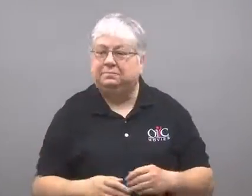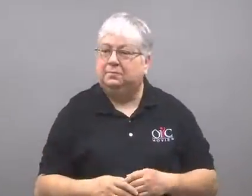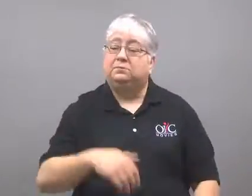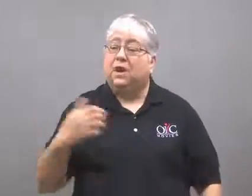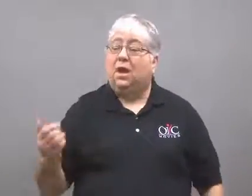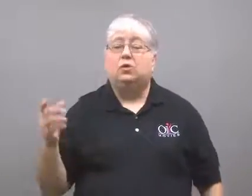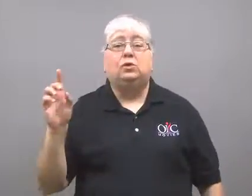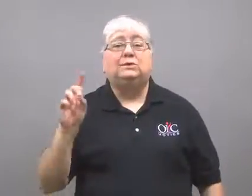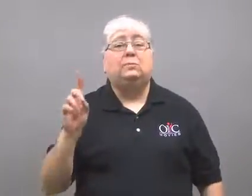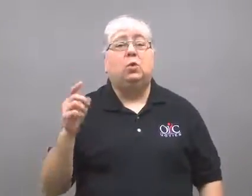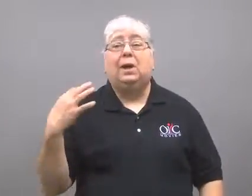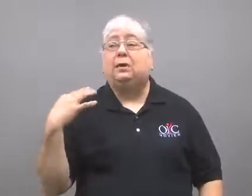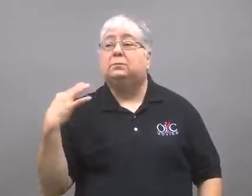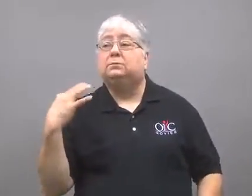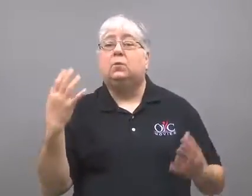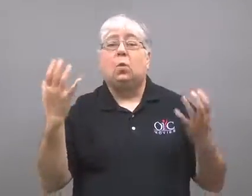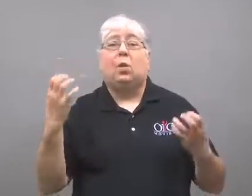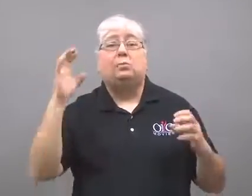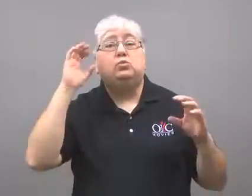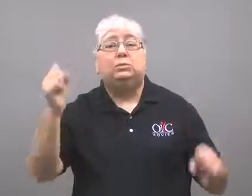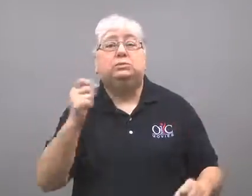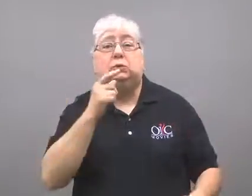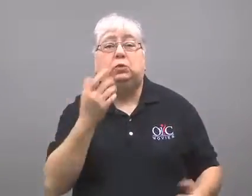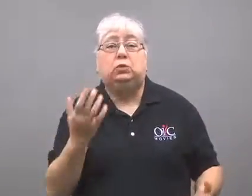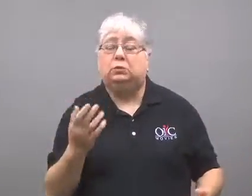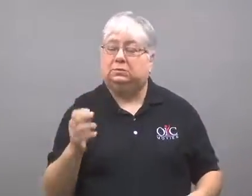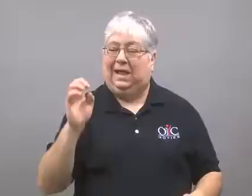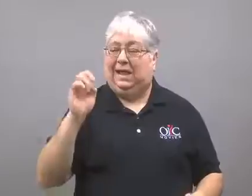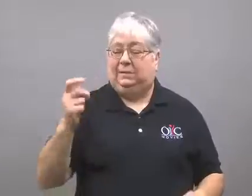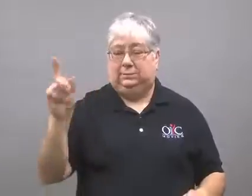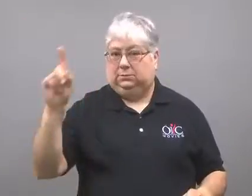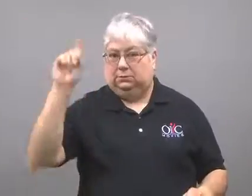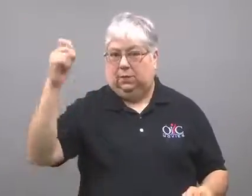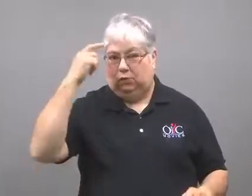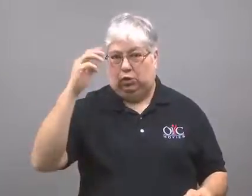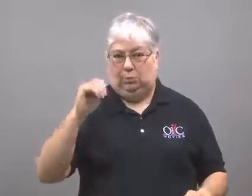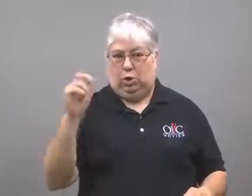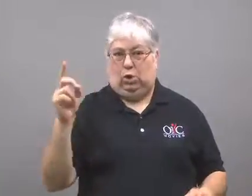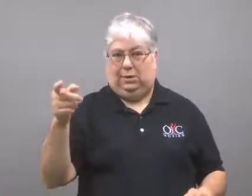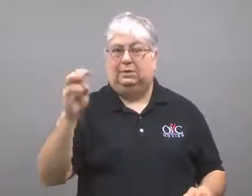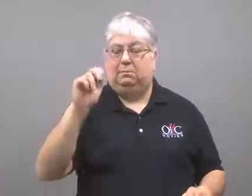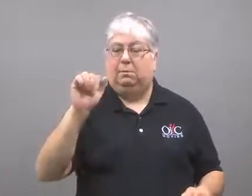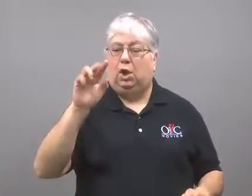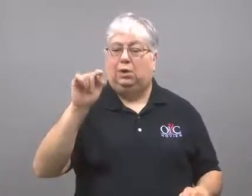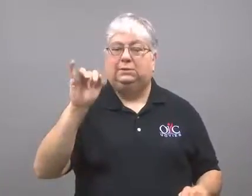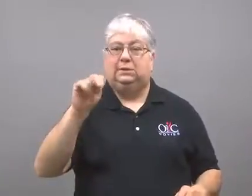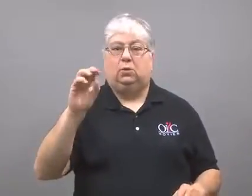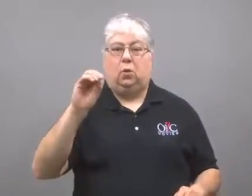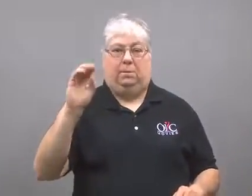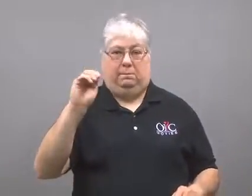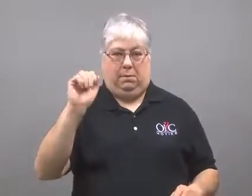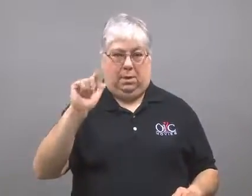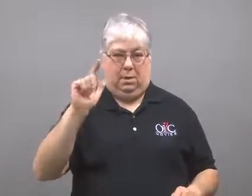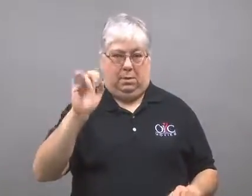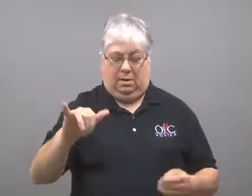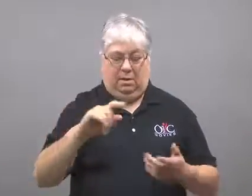Other Democratic candidates for nomination are Martin O'Malley, former governor of Maryland,